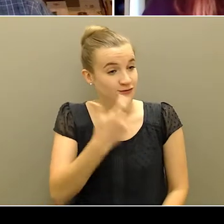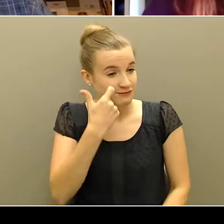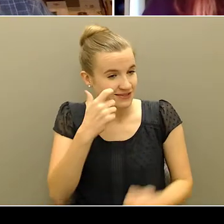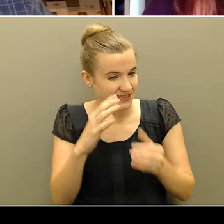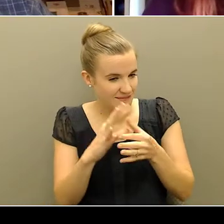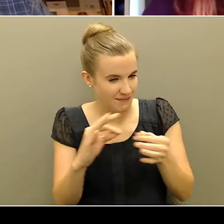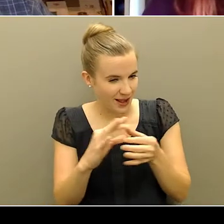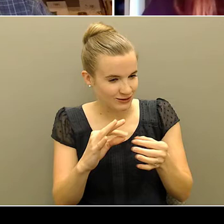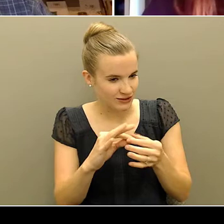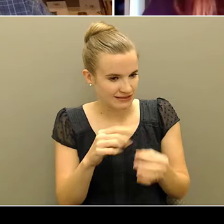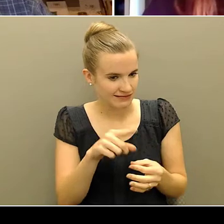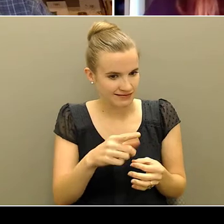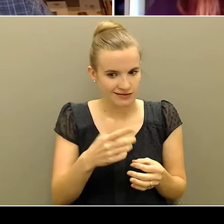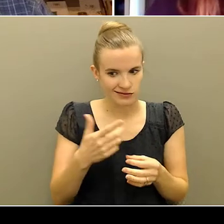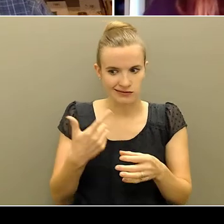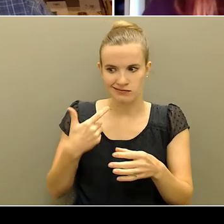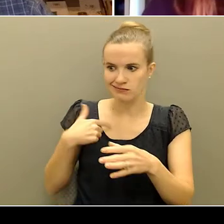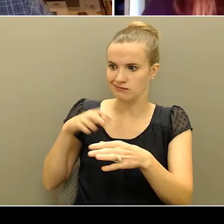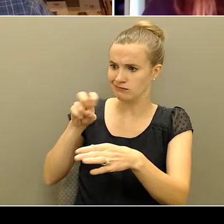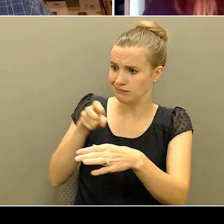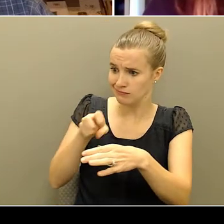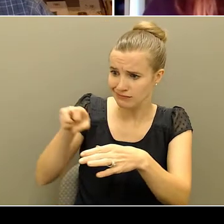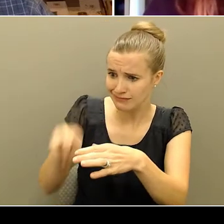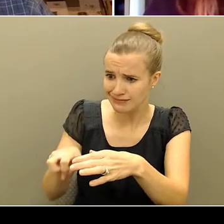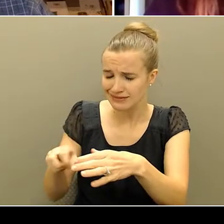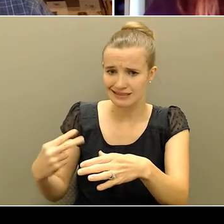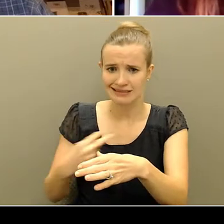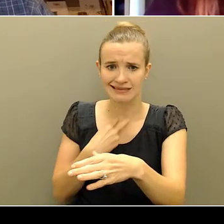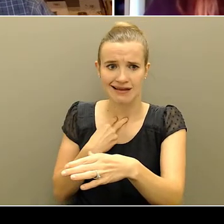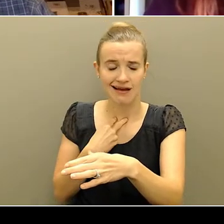know, where they kind of looked at and went, yeah, I could be in that